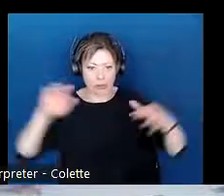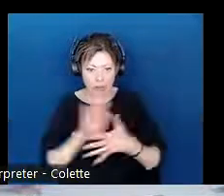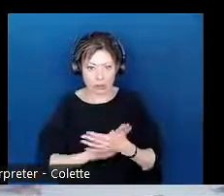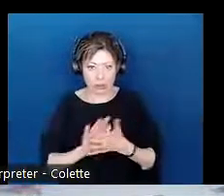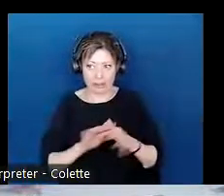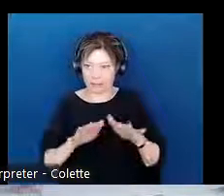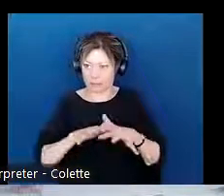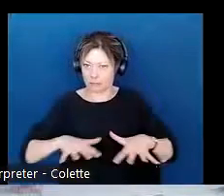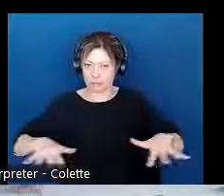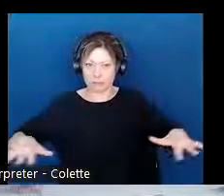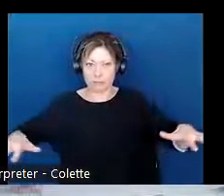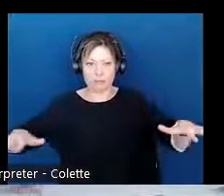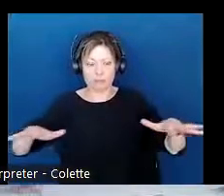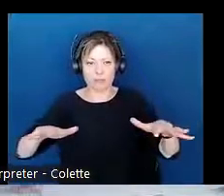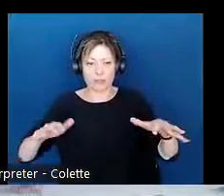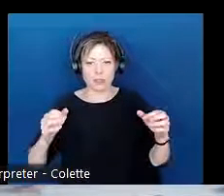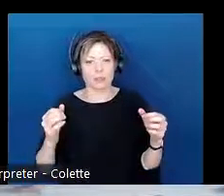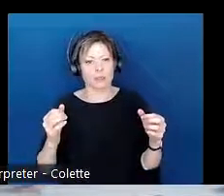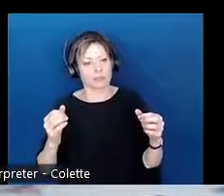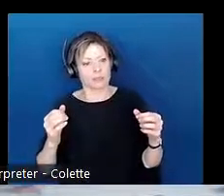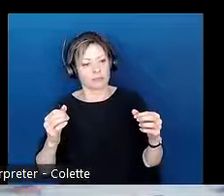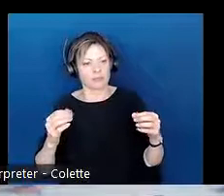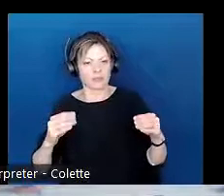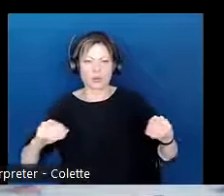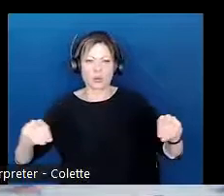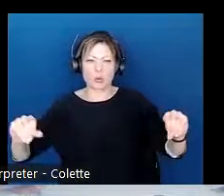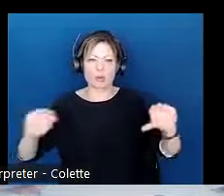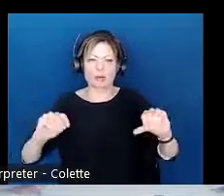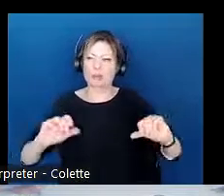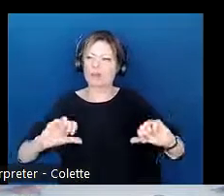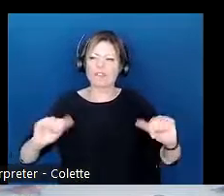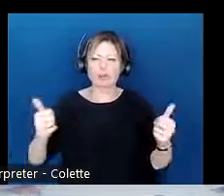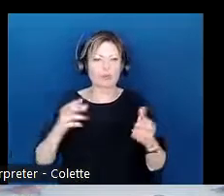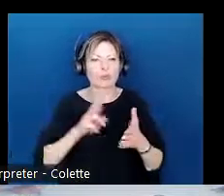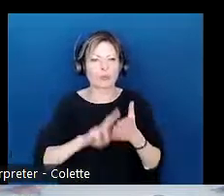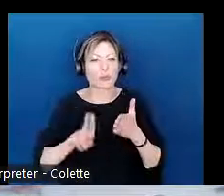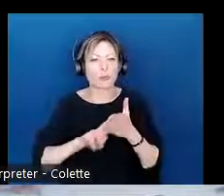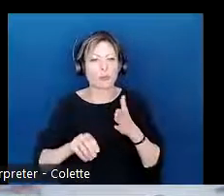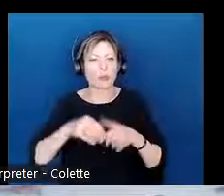so they weren't very good for normal plants and that's why plants such as Heather and the